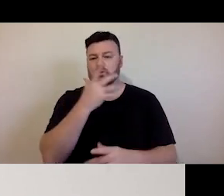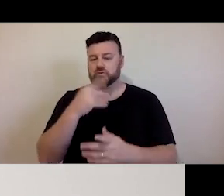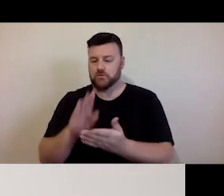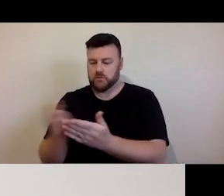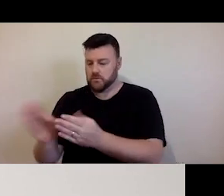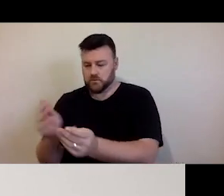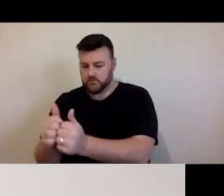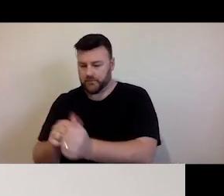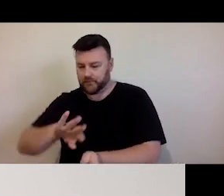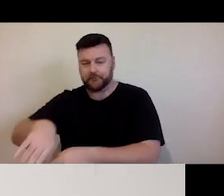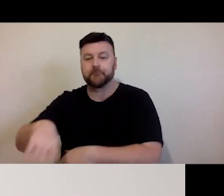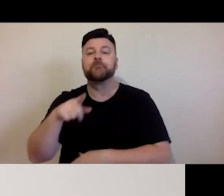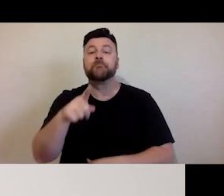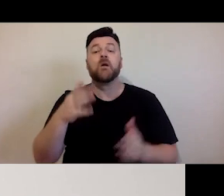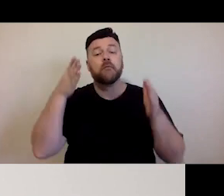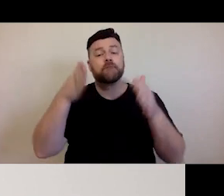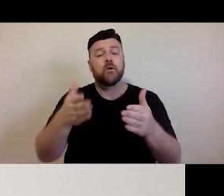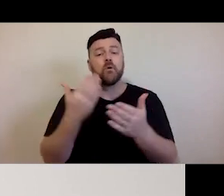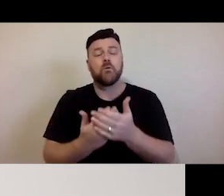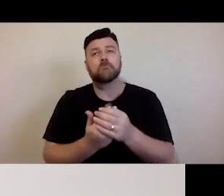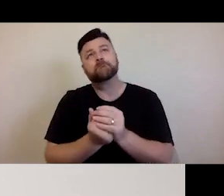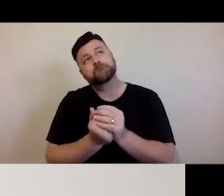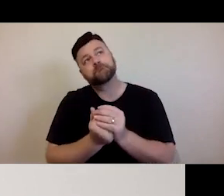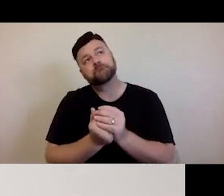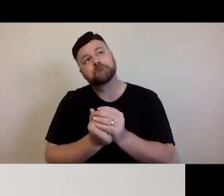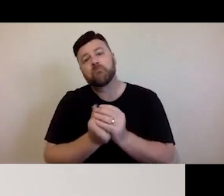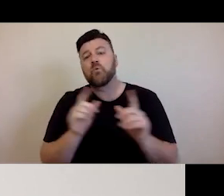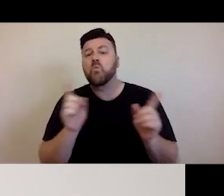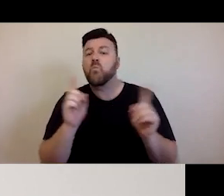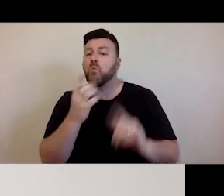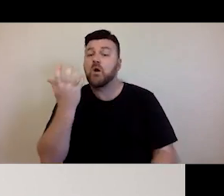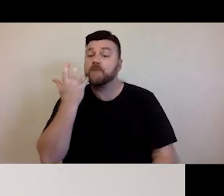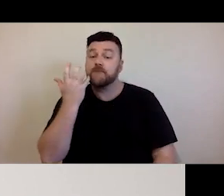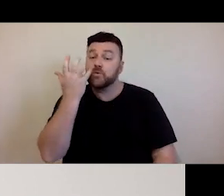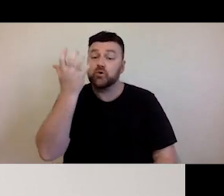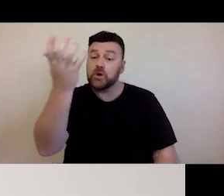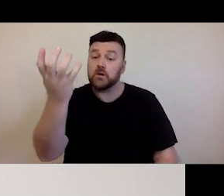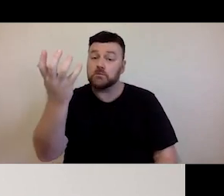focuses on what are the future orientations for generations to come?